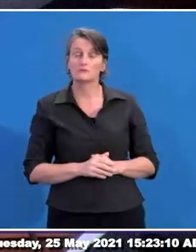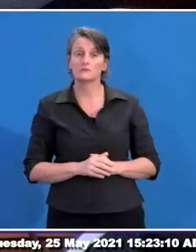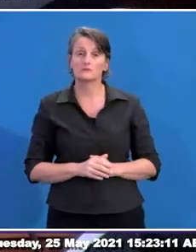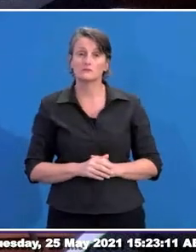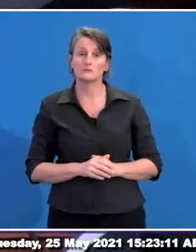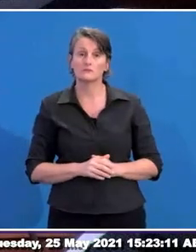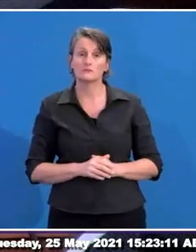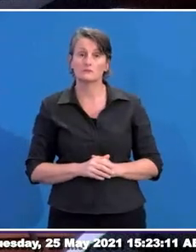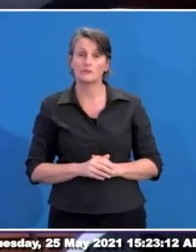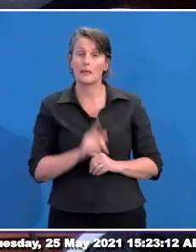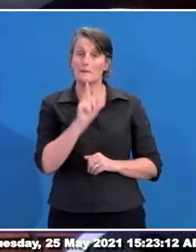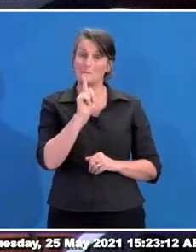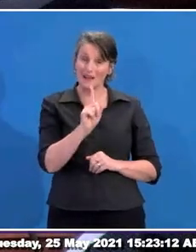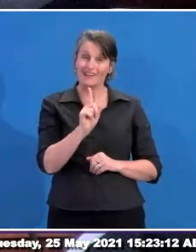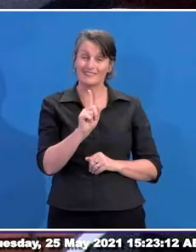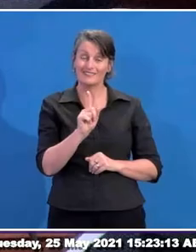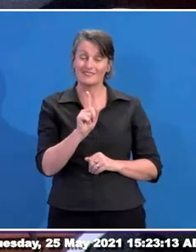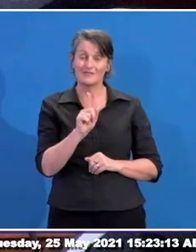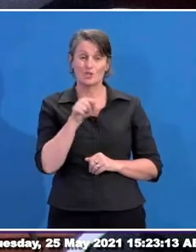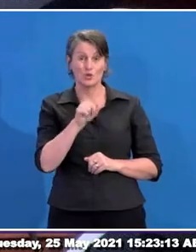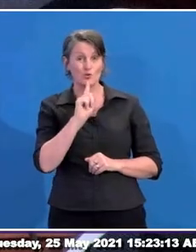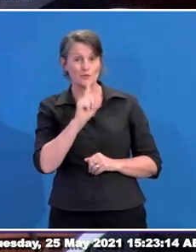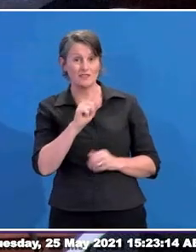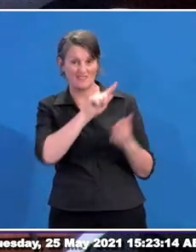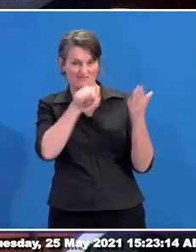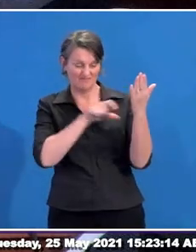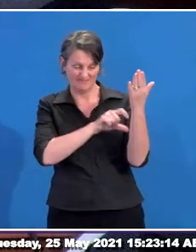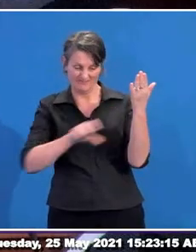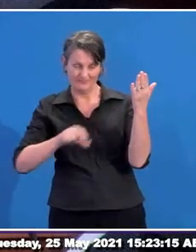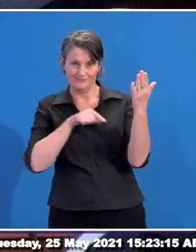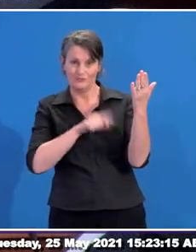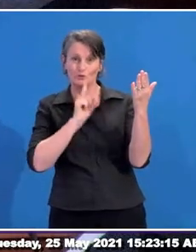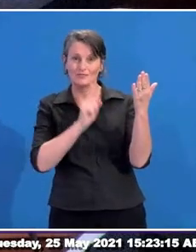But ultimately you say towards the bottom of that part, you recommend